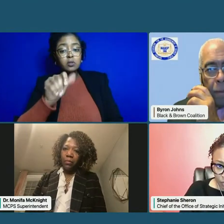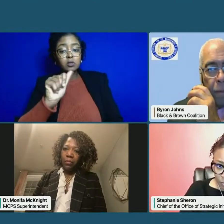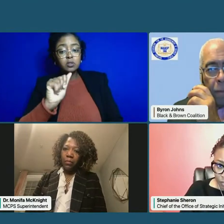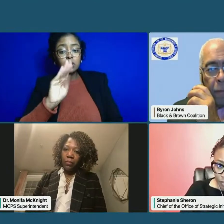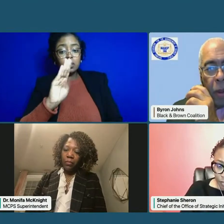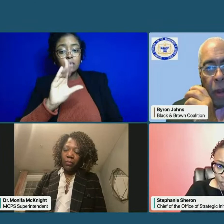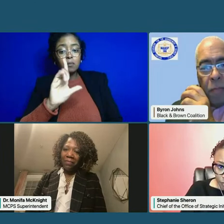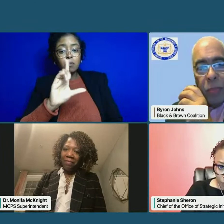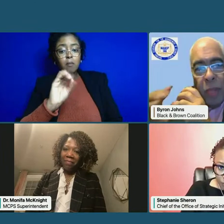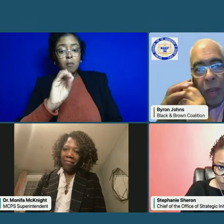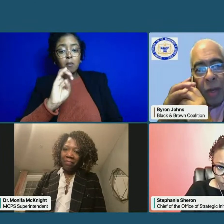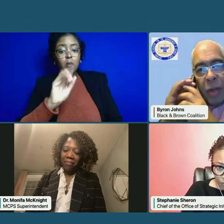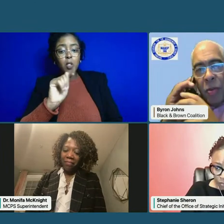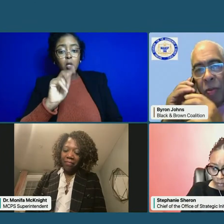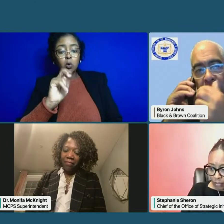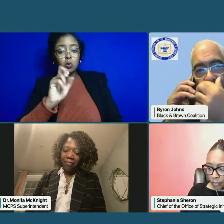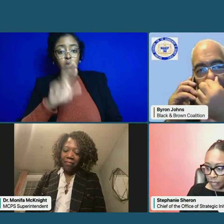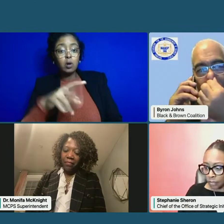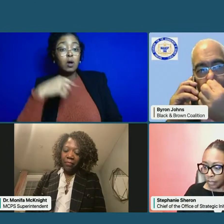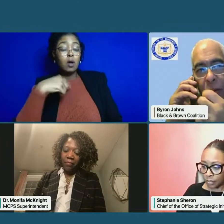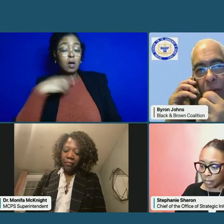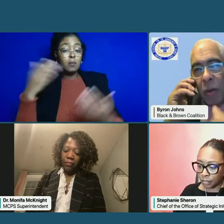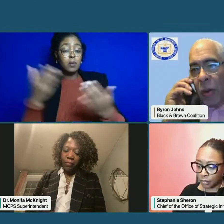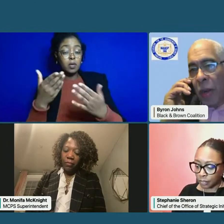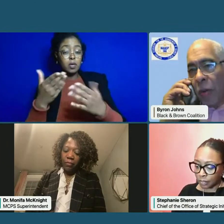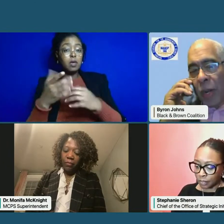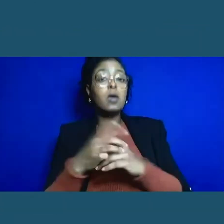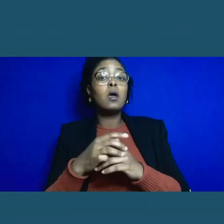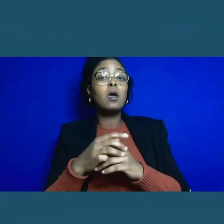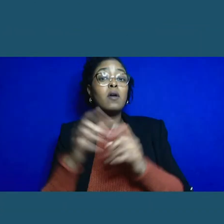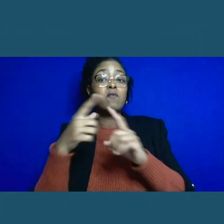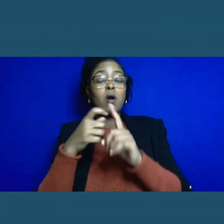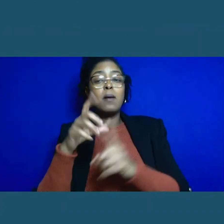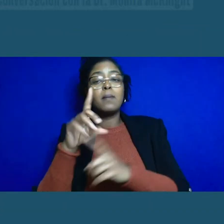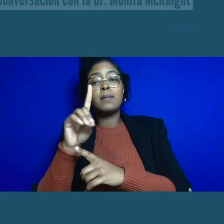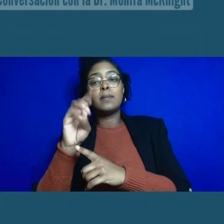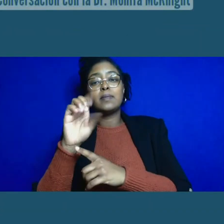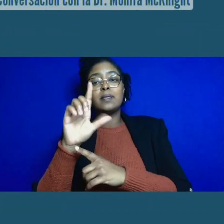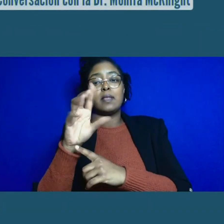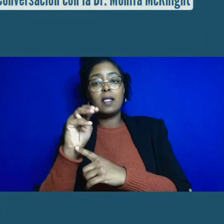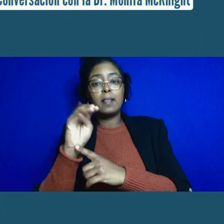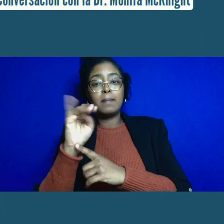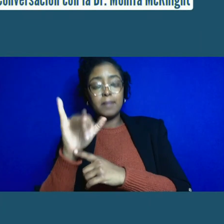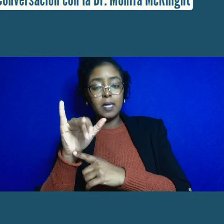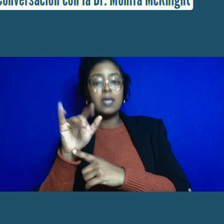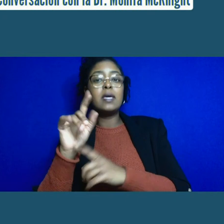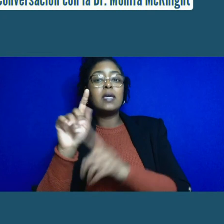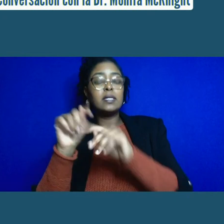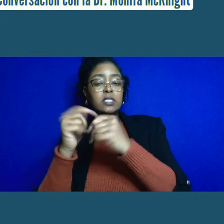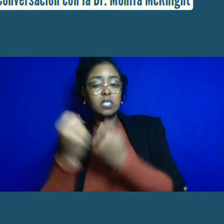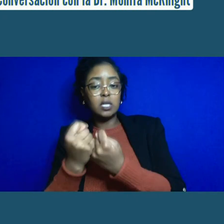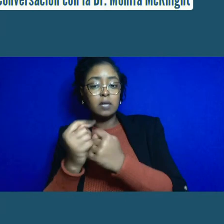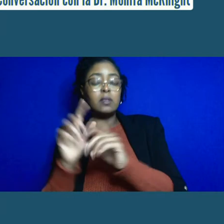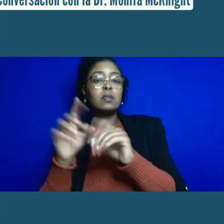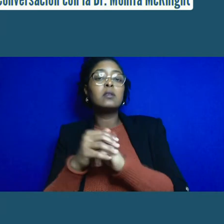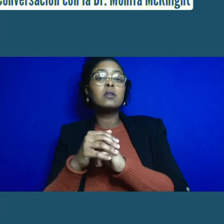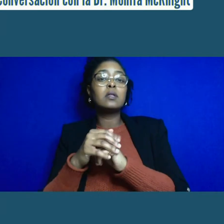Hello everyone. This is Sanja Bloetner, and I'm here on behalf